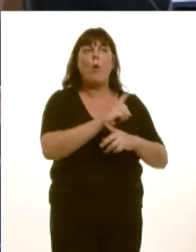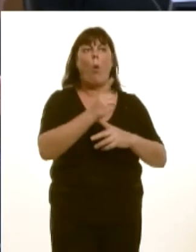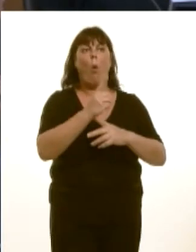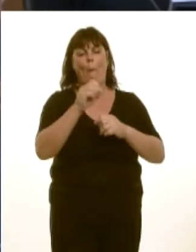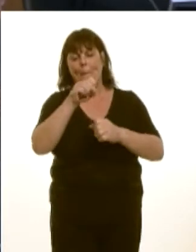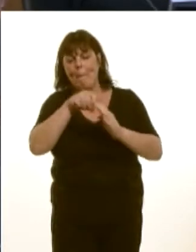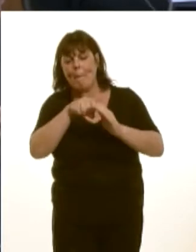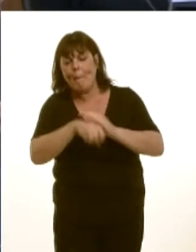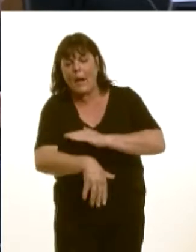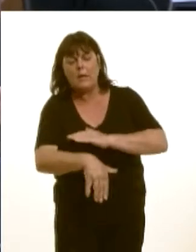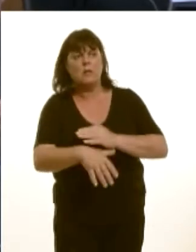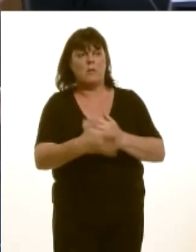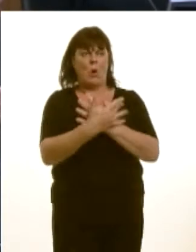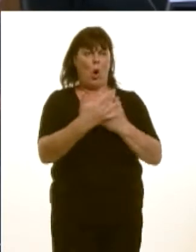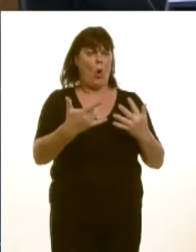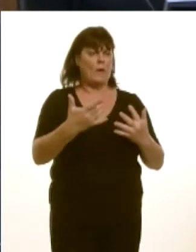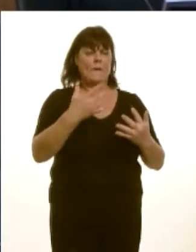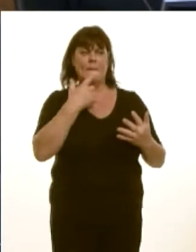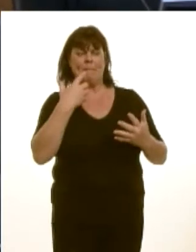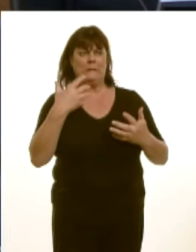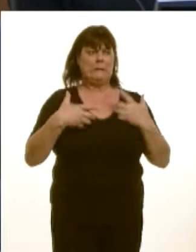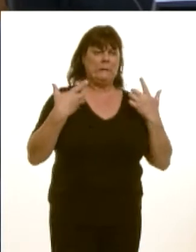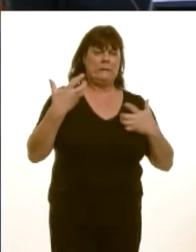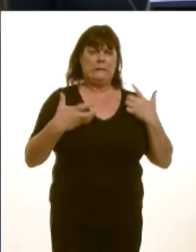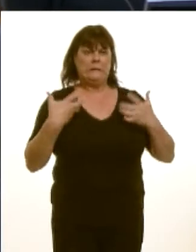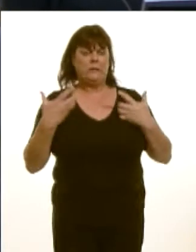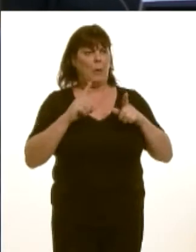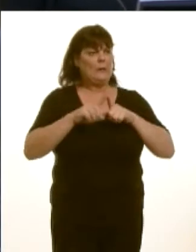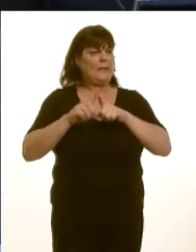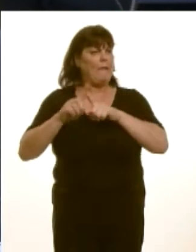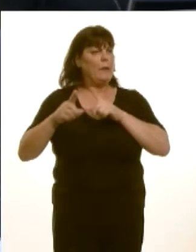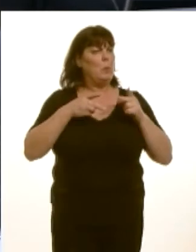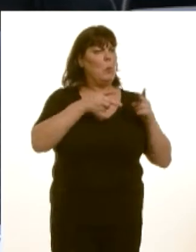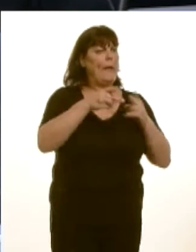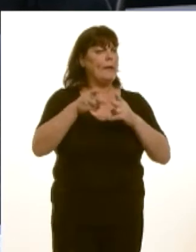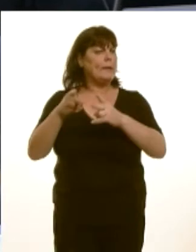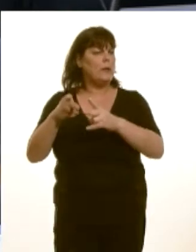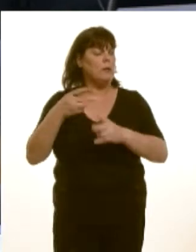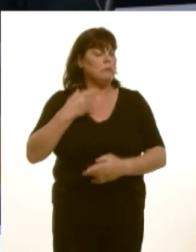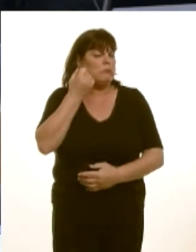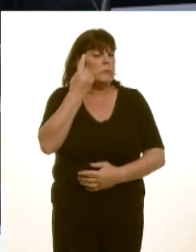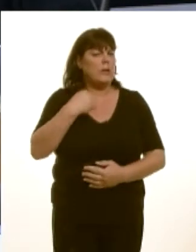What is important—and I do not think that we are very far apart in this regard—is